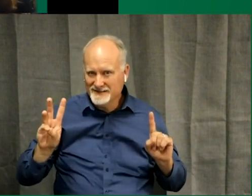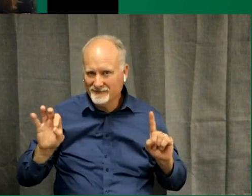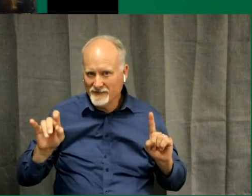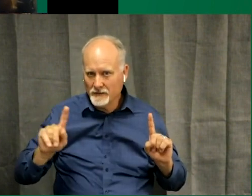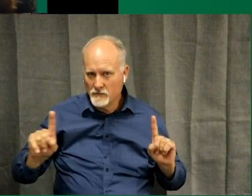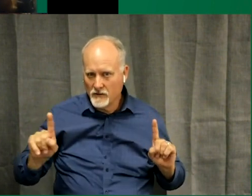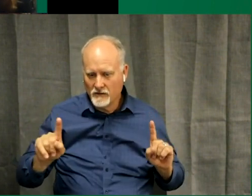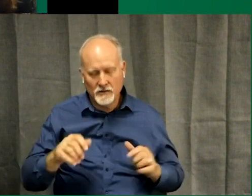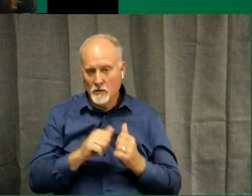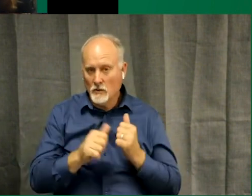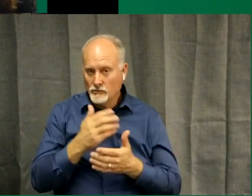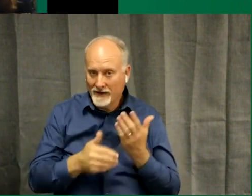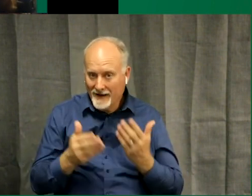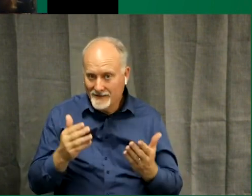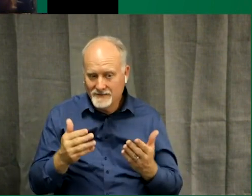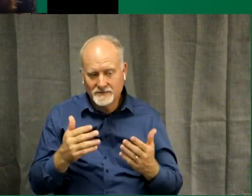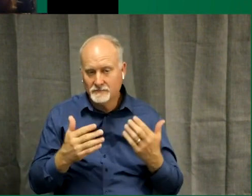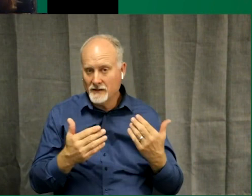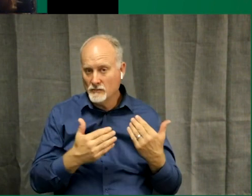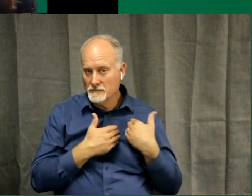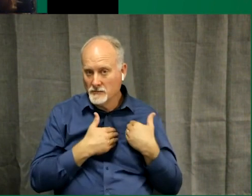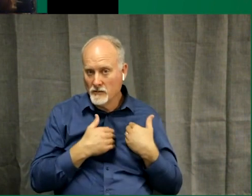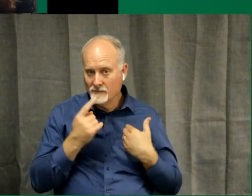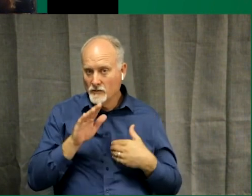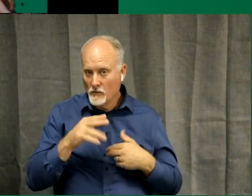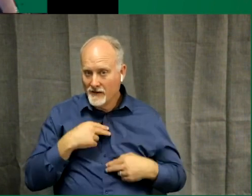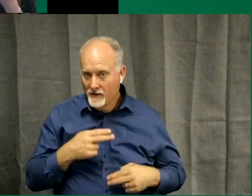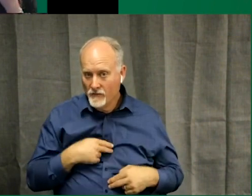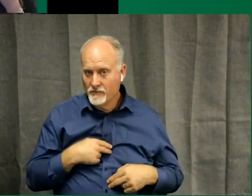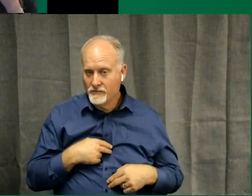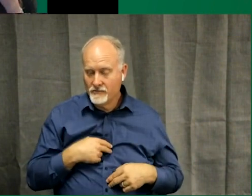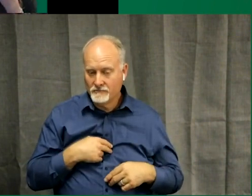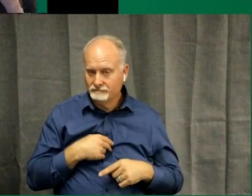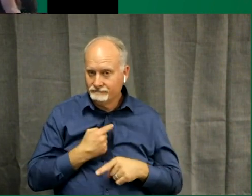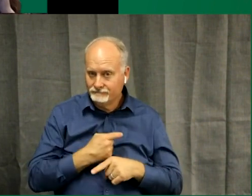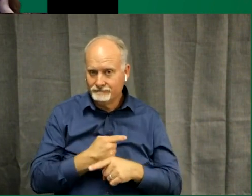wash your hands be responsible for your health promoting behaviors and as always wear a mask